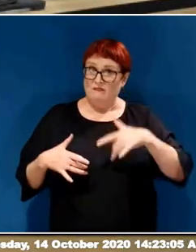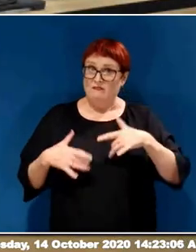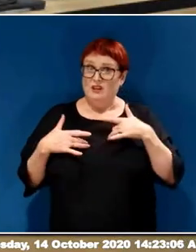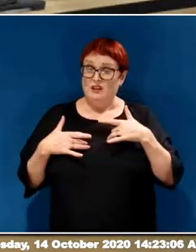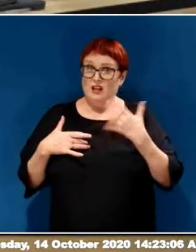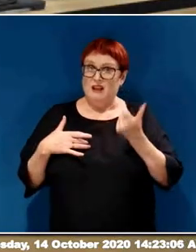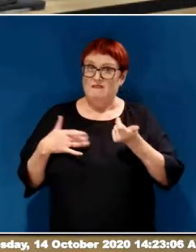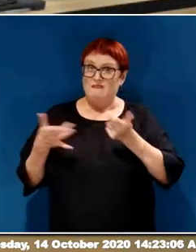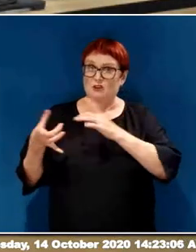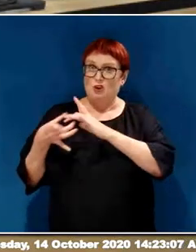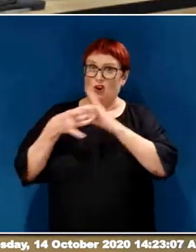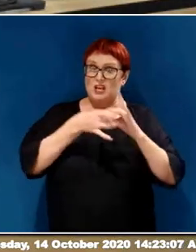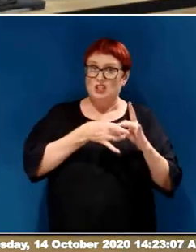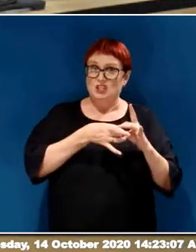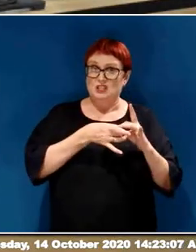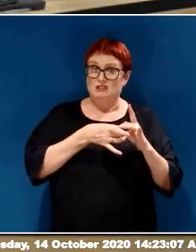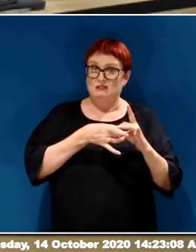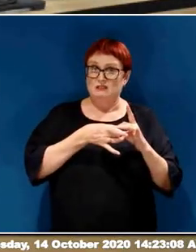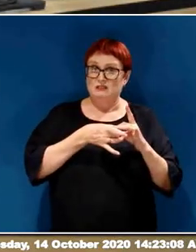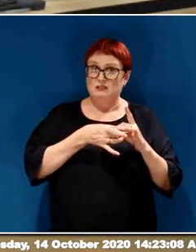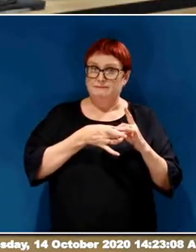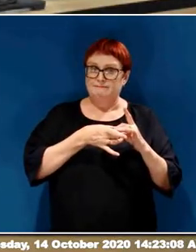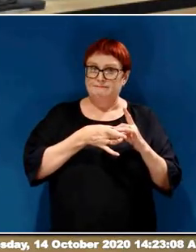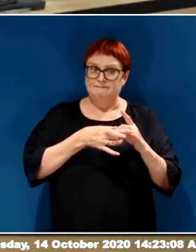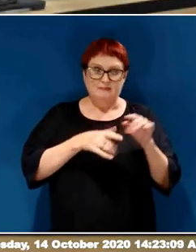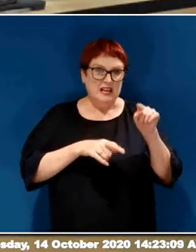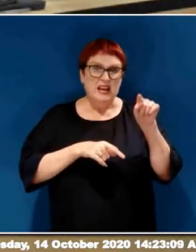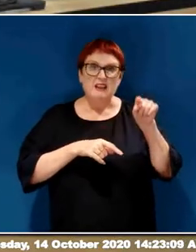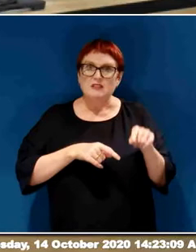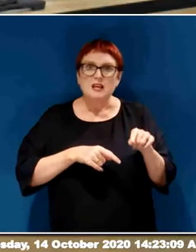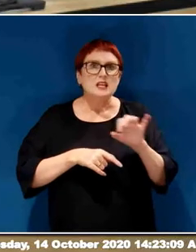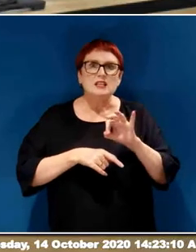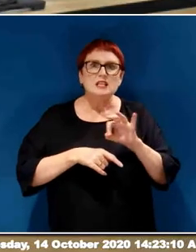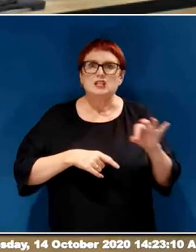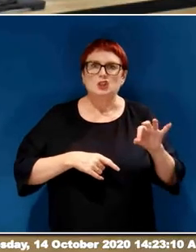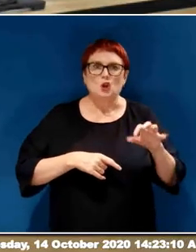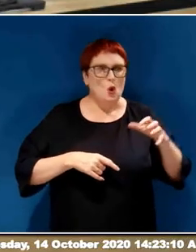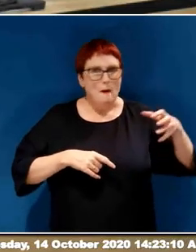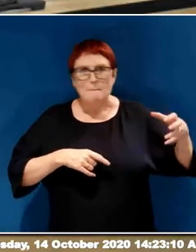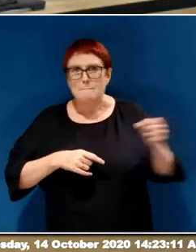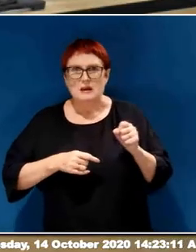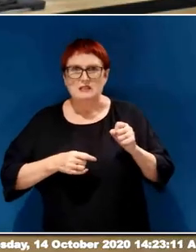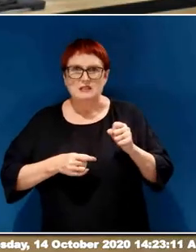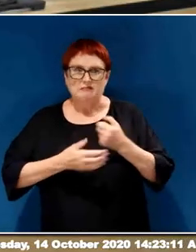ongoing learning as to students with disability and the issues you've